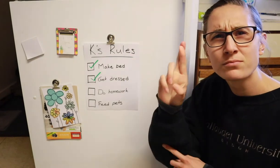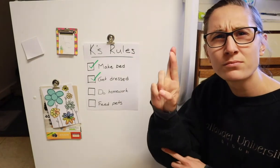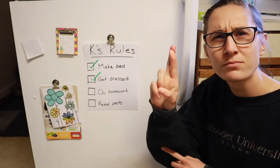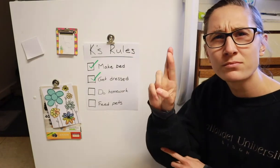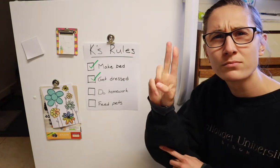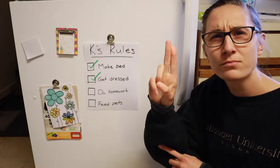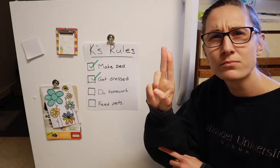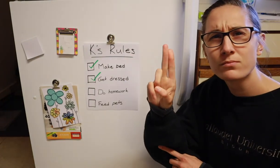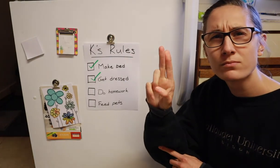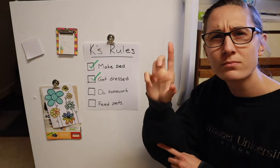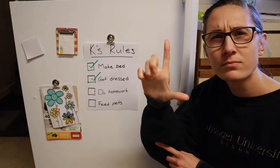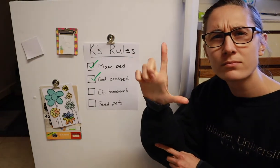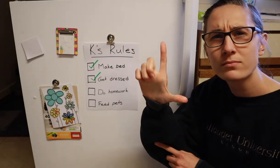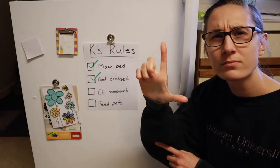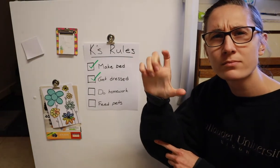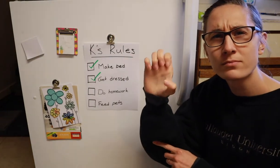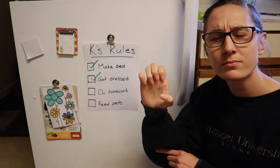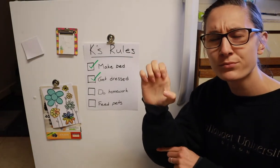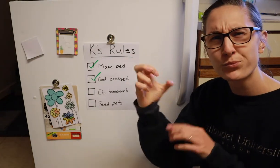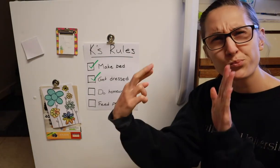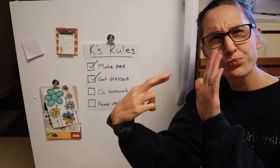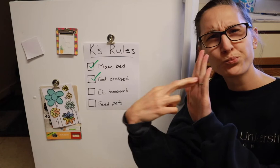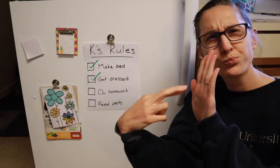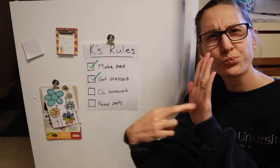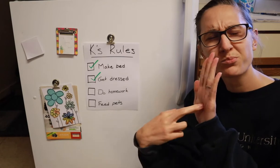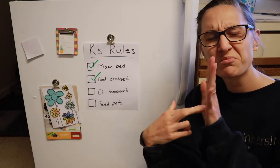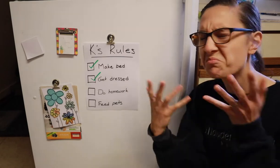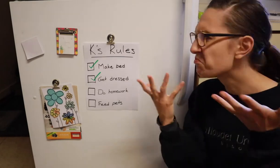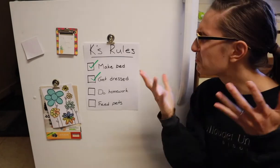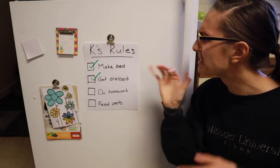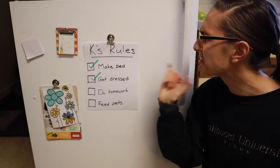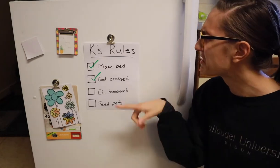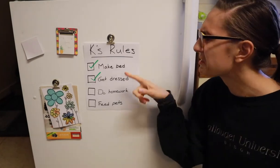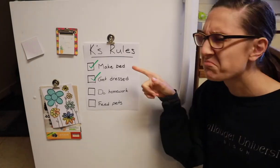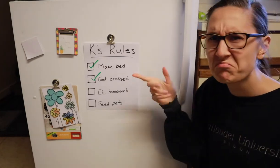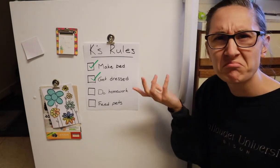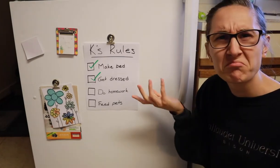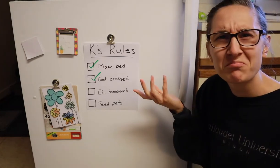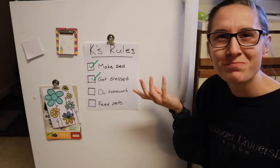R-U-L-E. Rule. What's that?